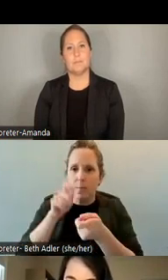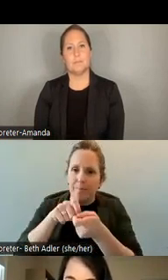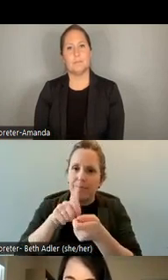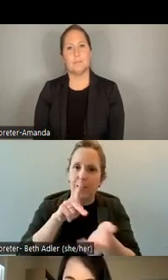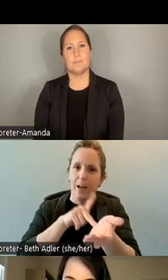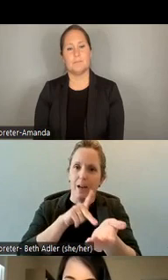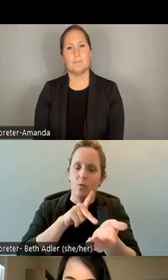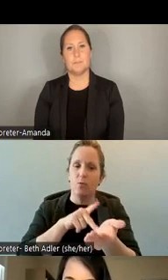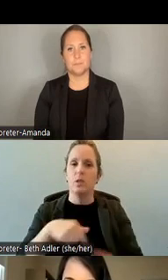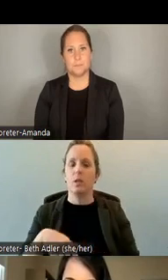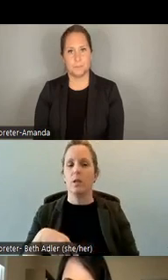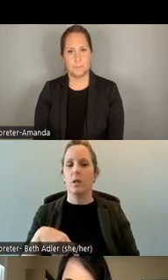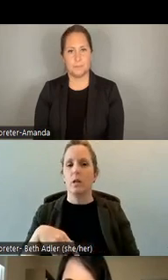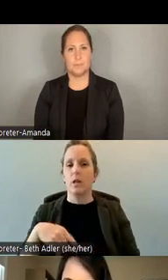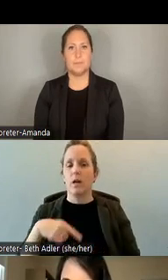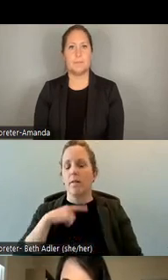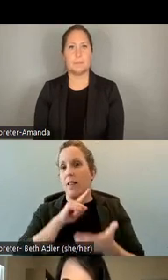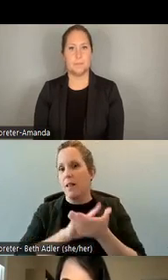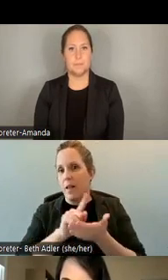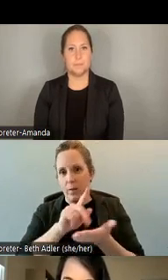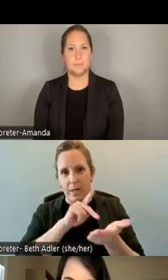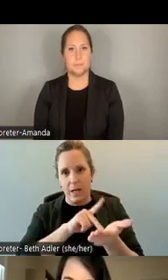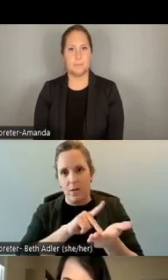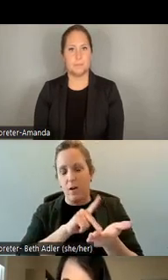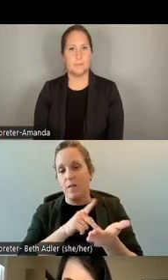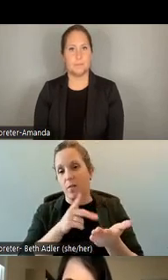fell in love uh with the field for those who are in the mental health field I'm sure we